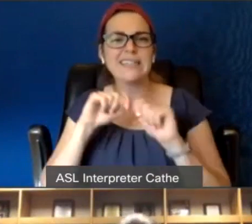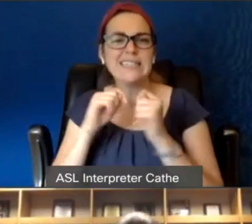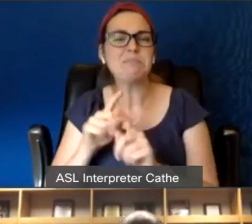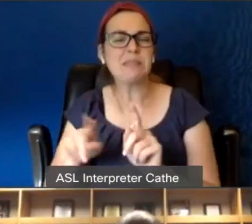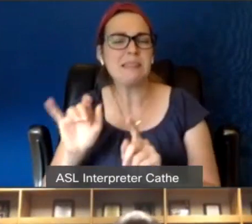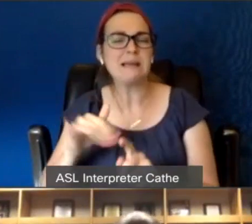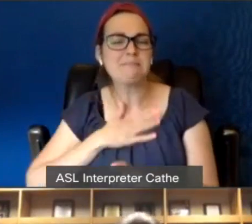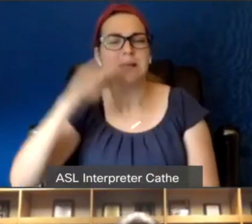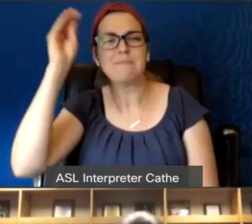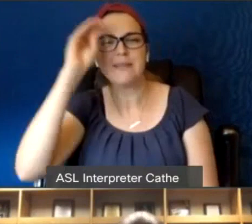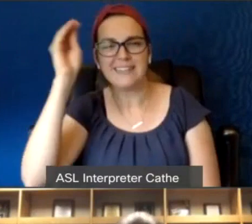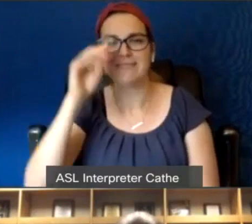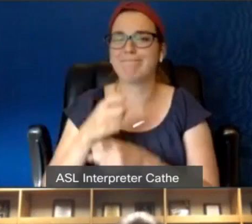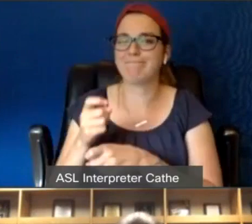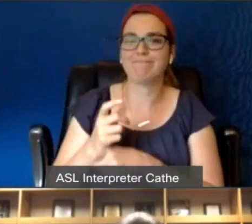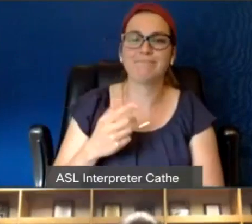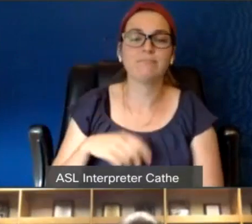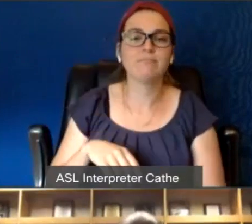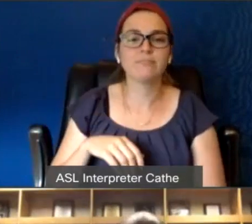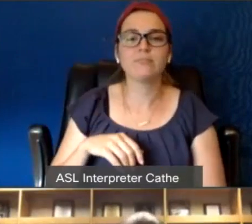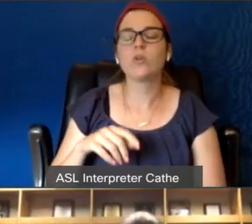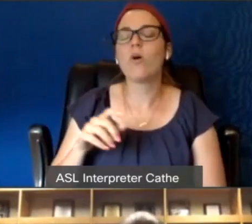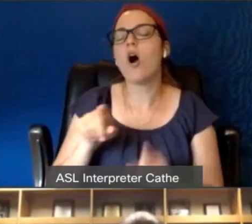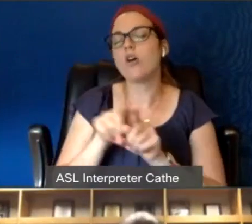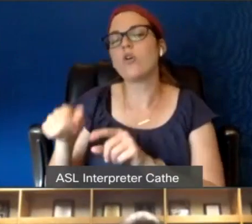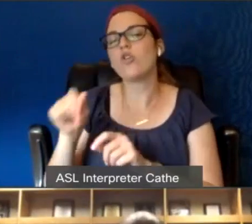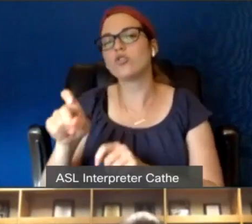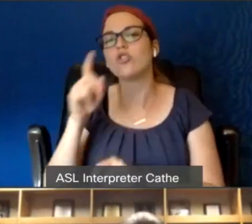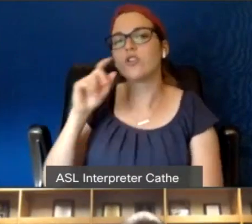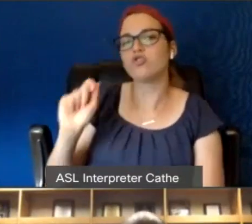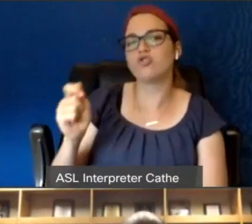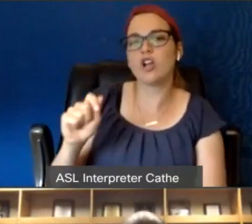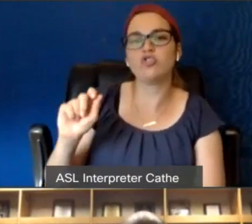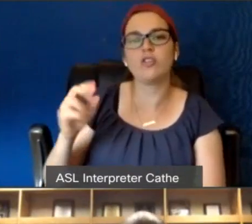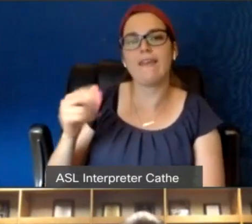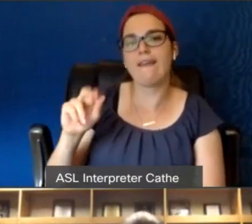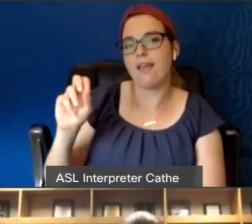This is also for you Judge Hannah, somebody said, "Could you expand upon your reference